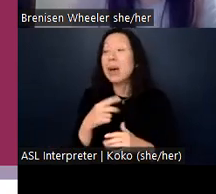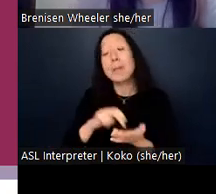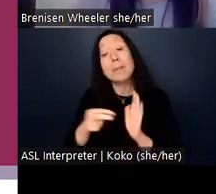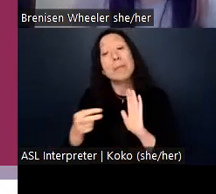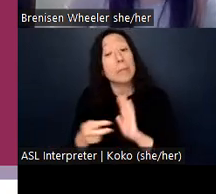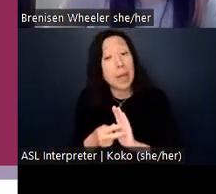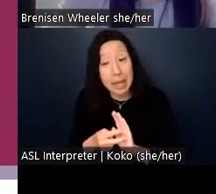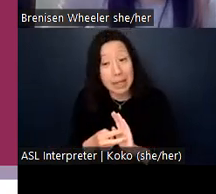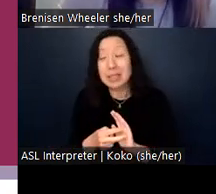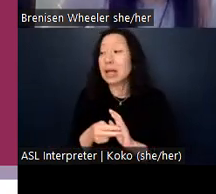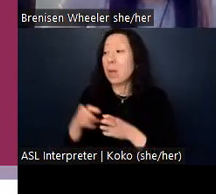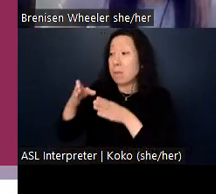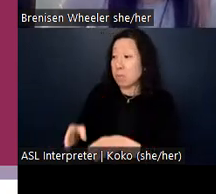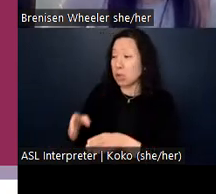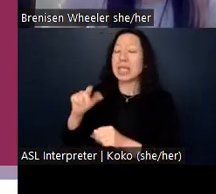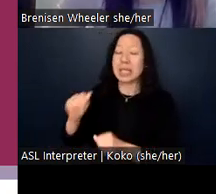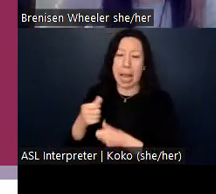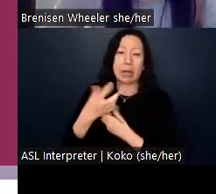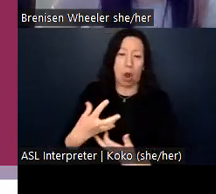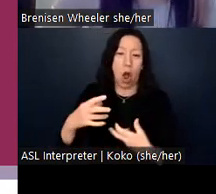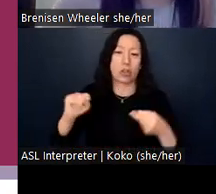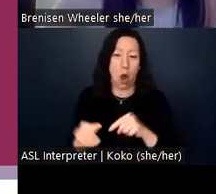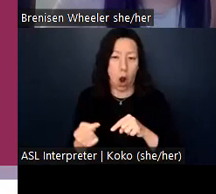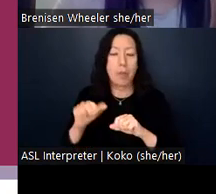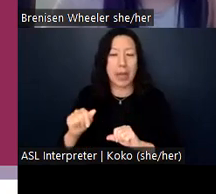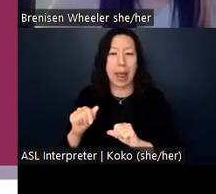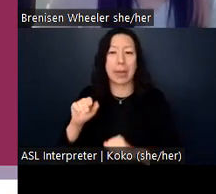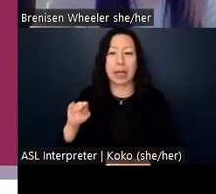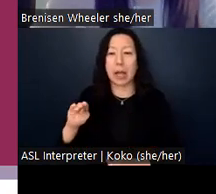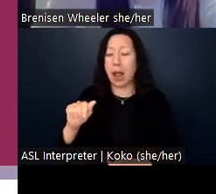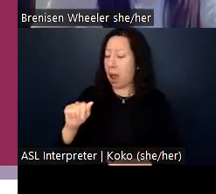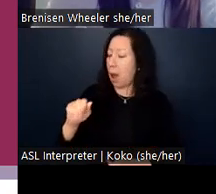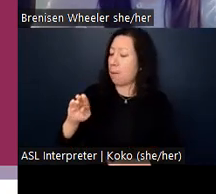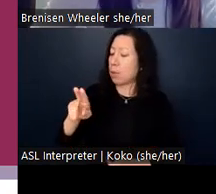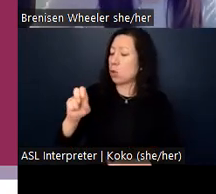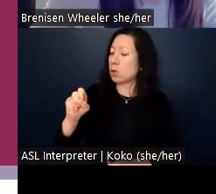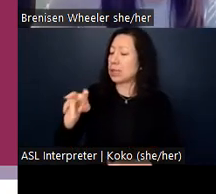12:52:40 abusive. and the last thing I wanna touch on super quick is illegal abuse.